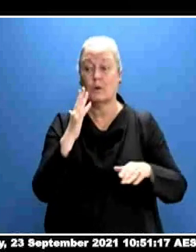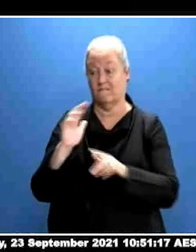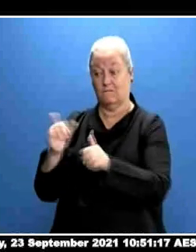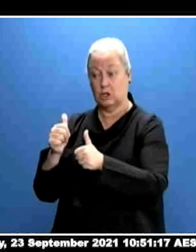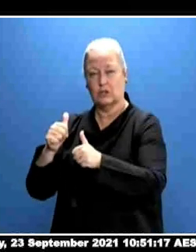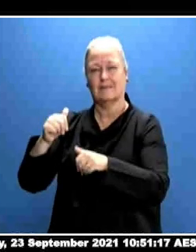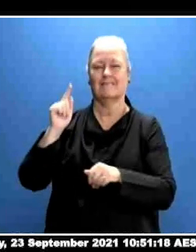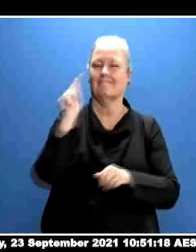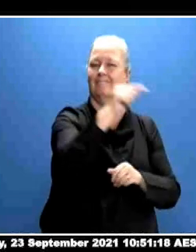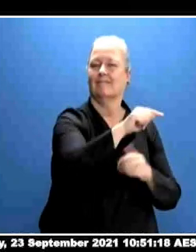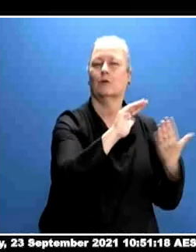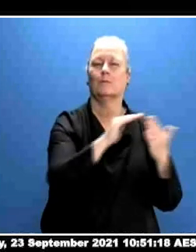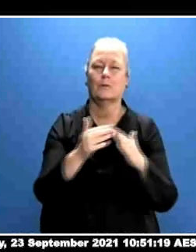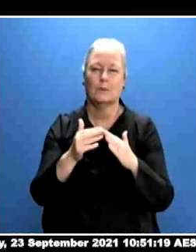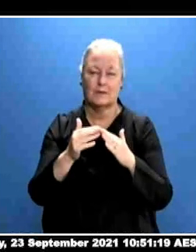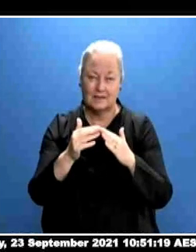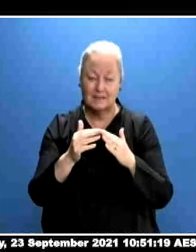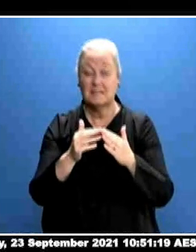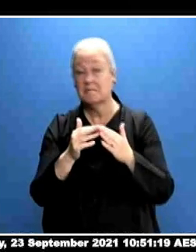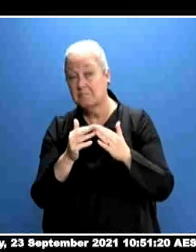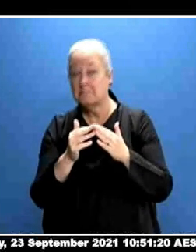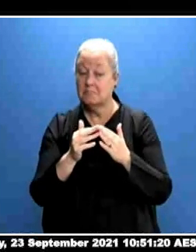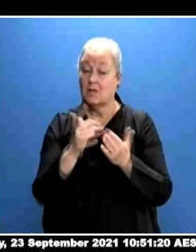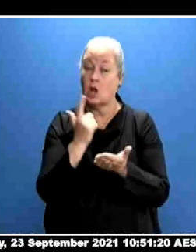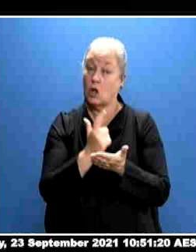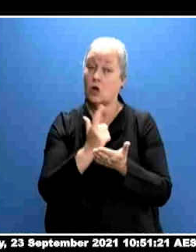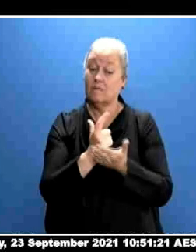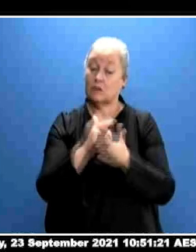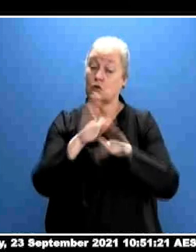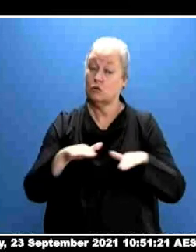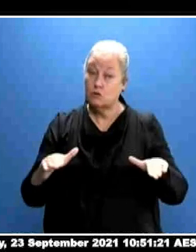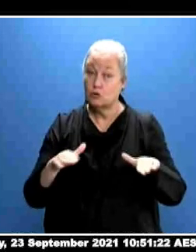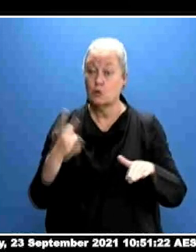And arguably,for a portion of the children they end up back in Secure Care repeatedly